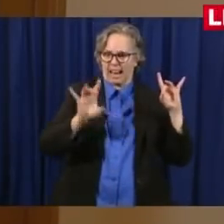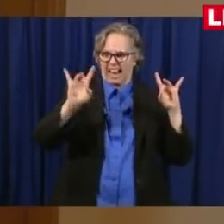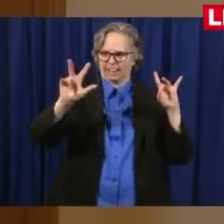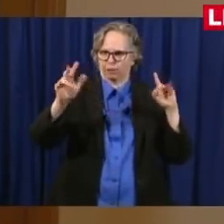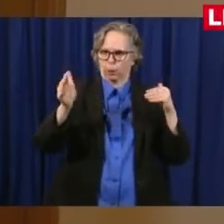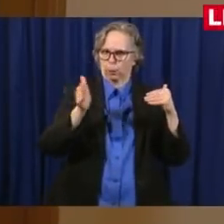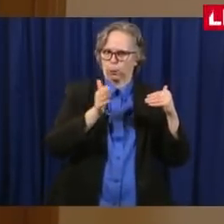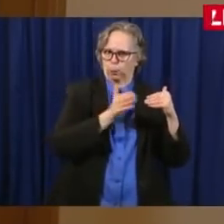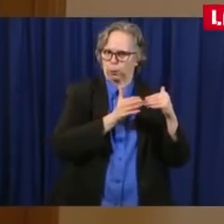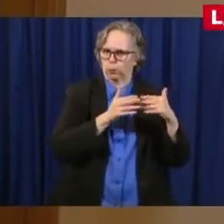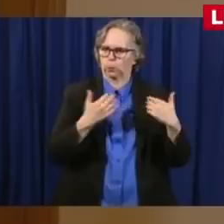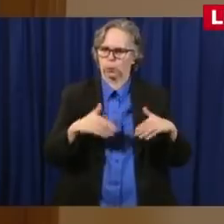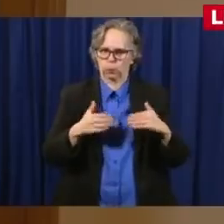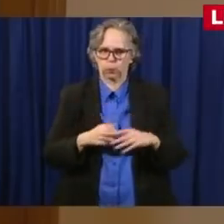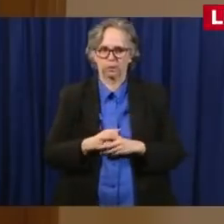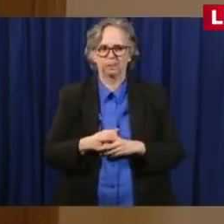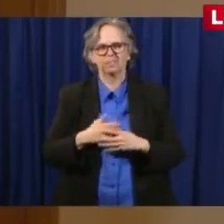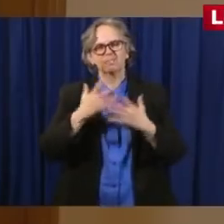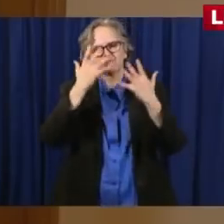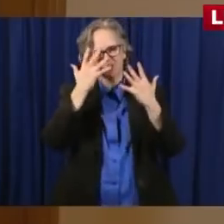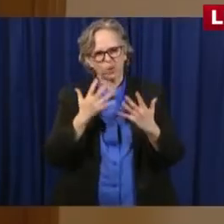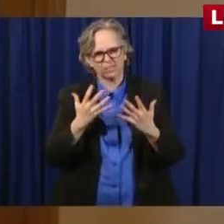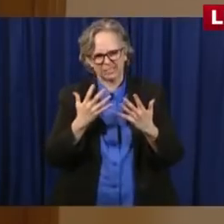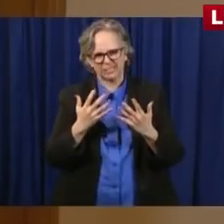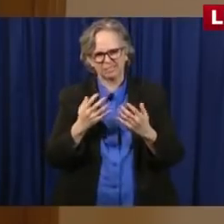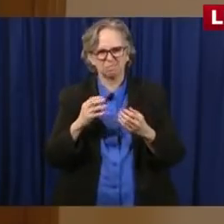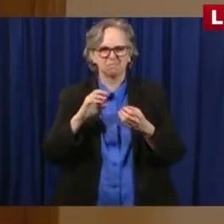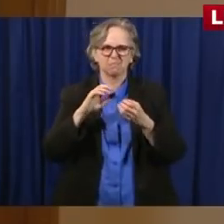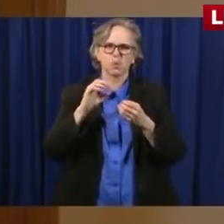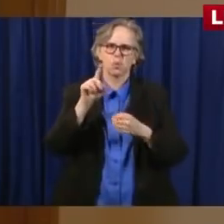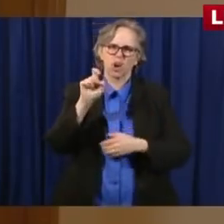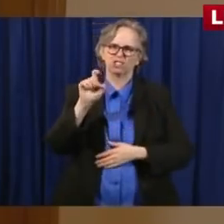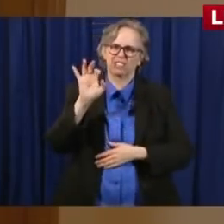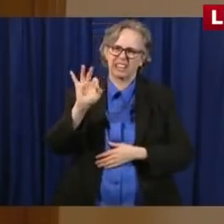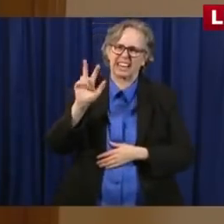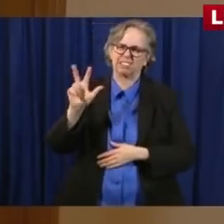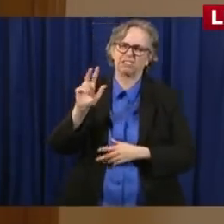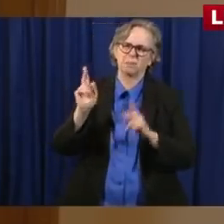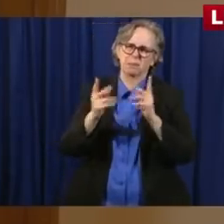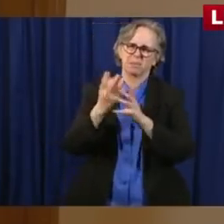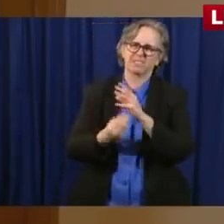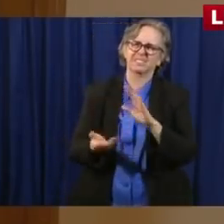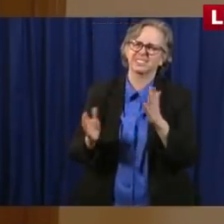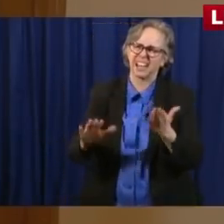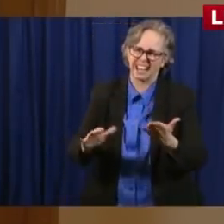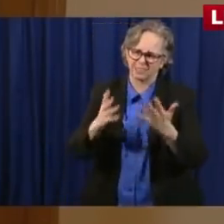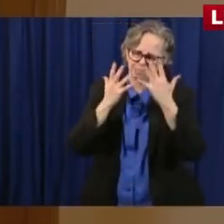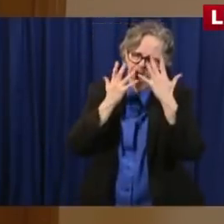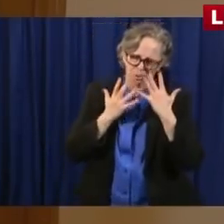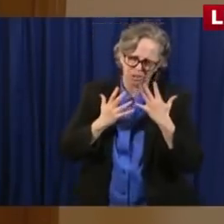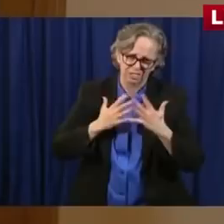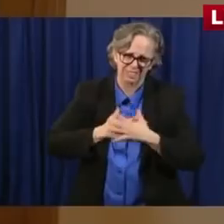WE ARE SEEING CASES IN 83 OF OUR 88 COUNTIES.